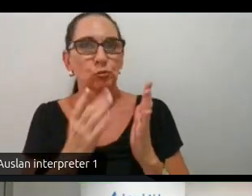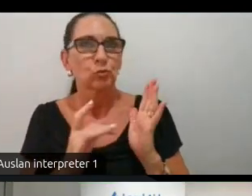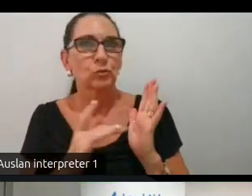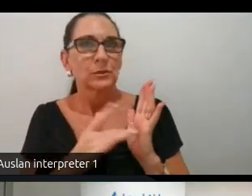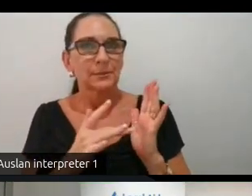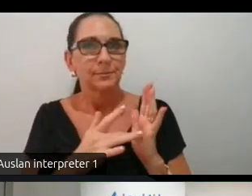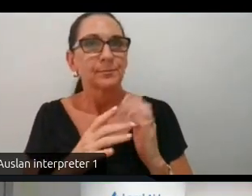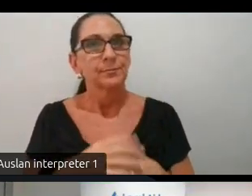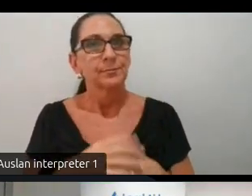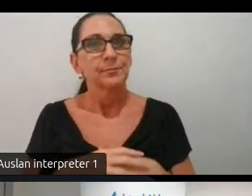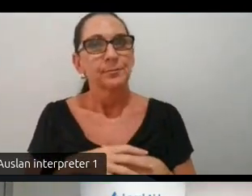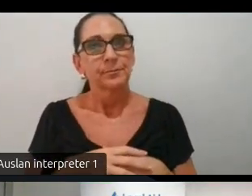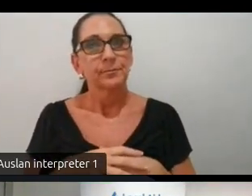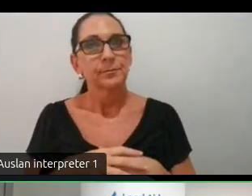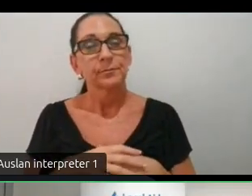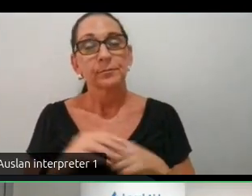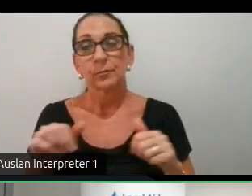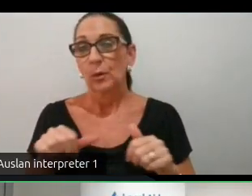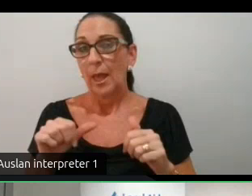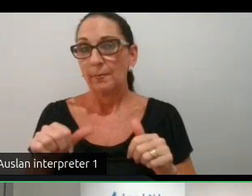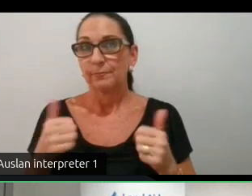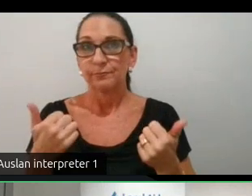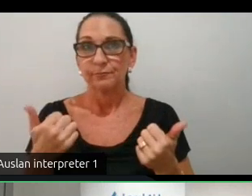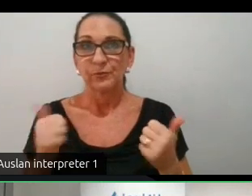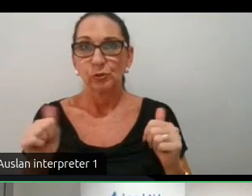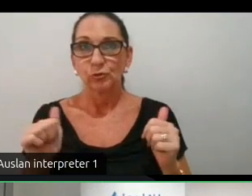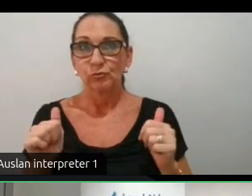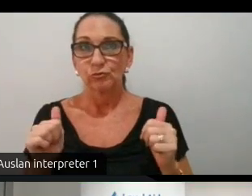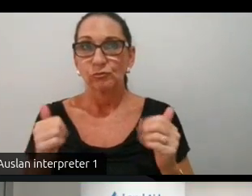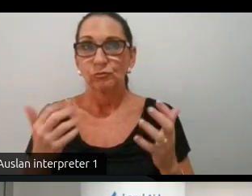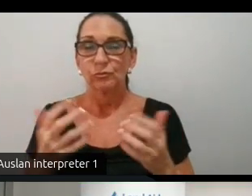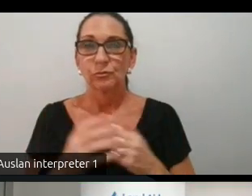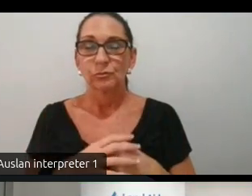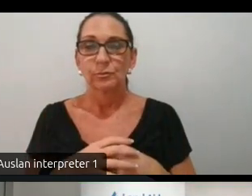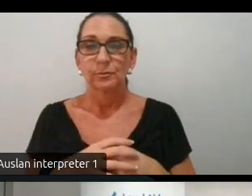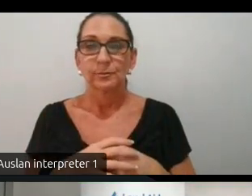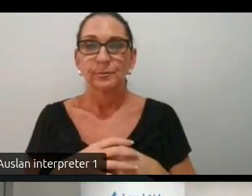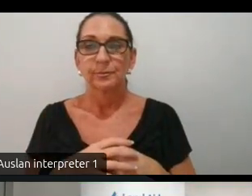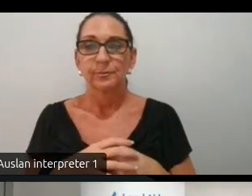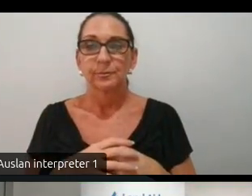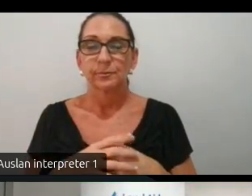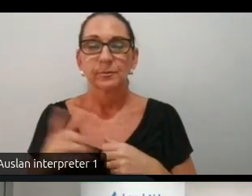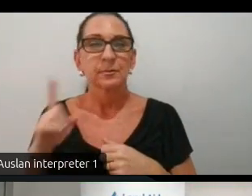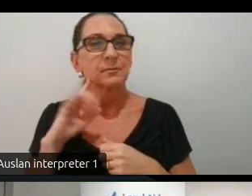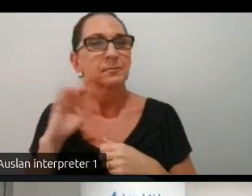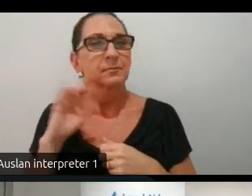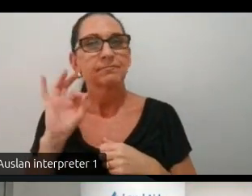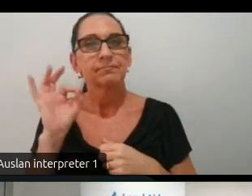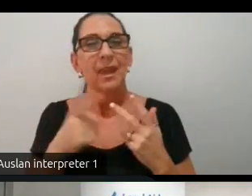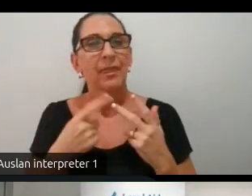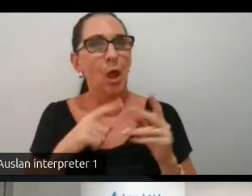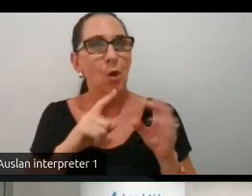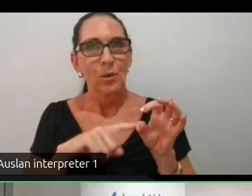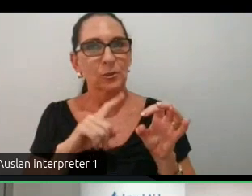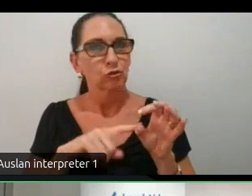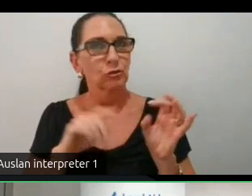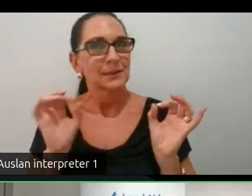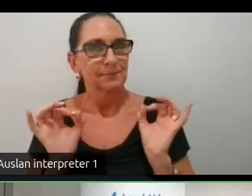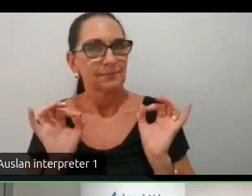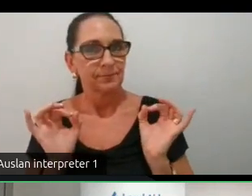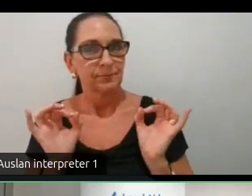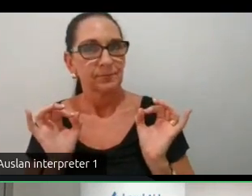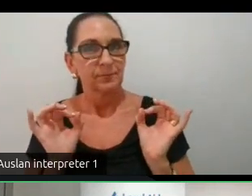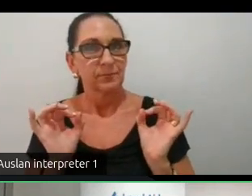important. That's right. All right, question. Oh, hang on. Um, there's no other further questions.